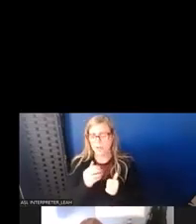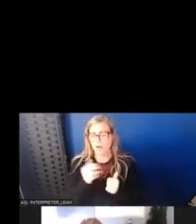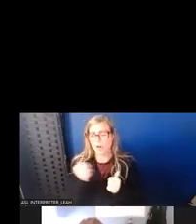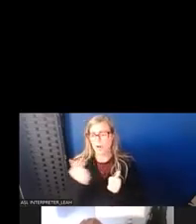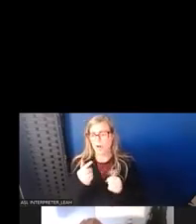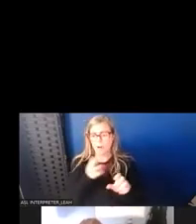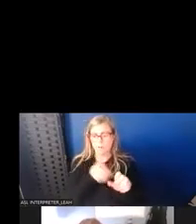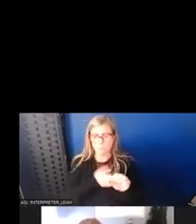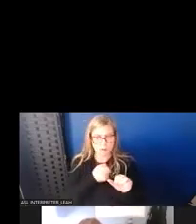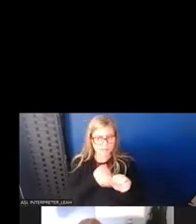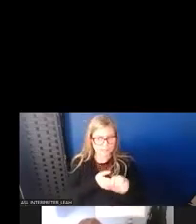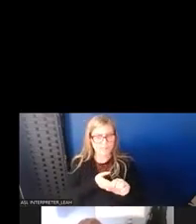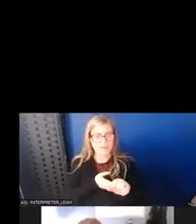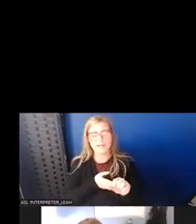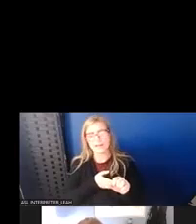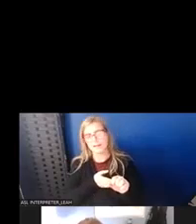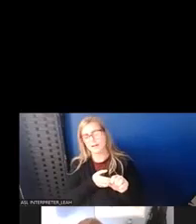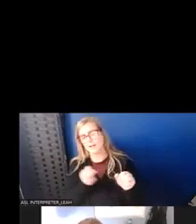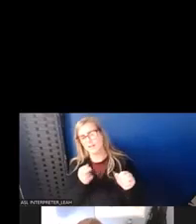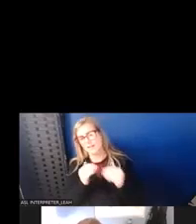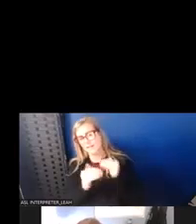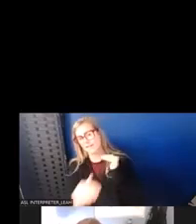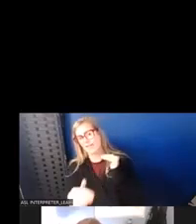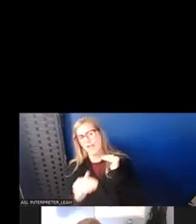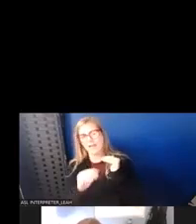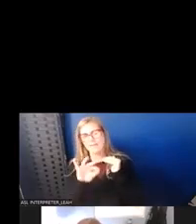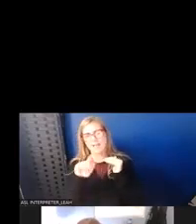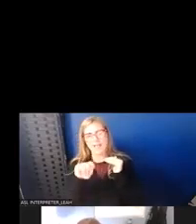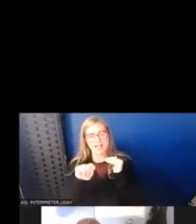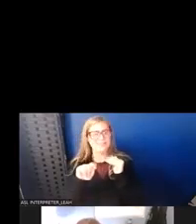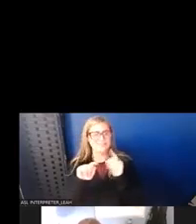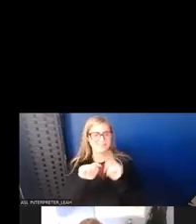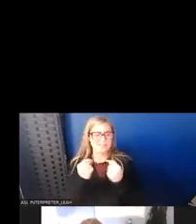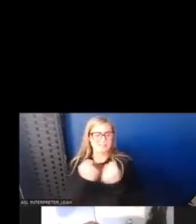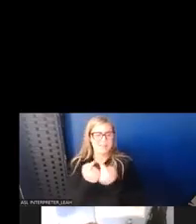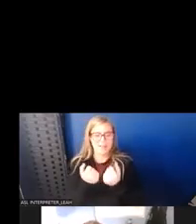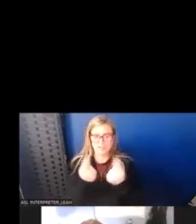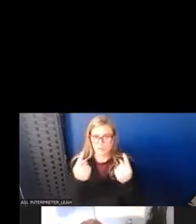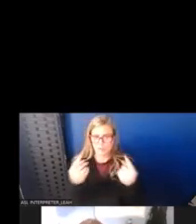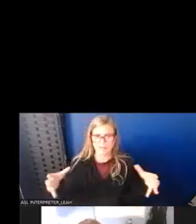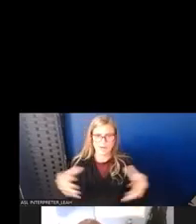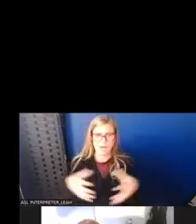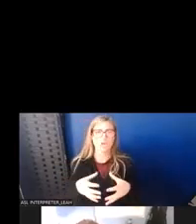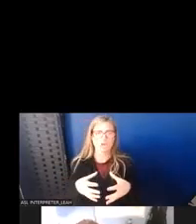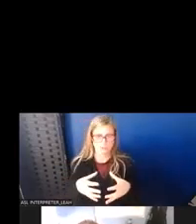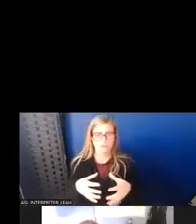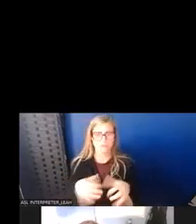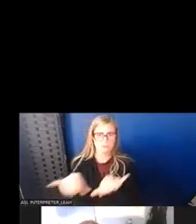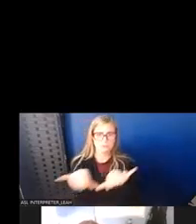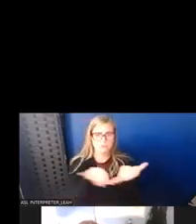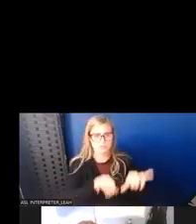really a flat team where everyone contributes in these leadership roles, you're going to write articles